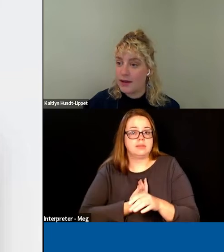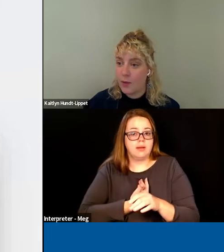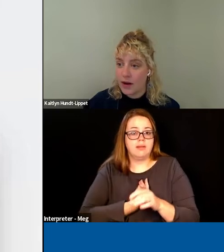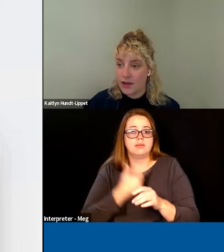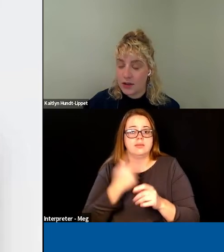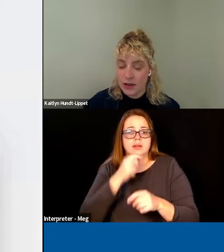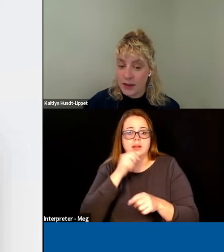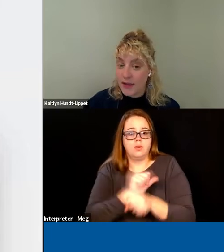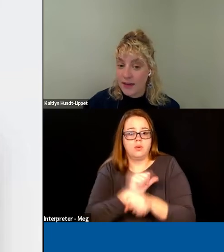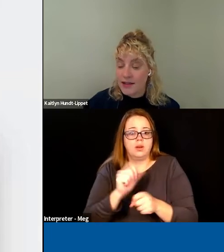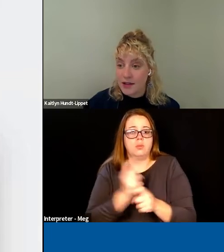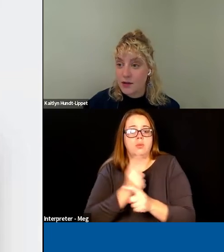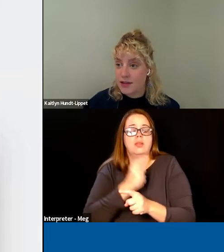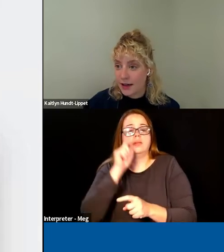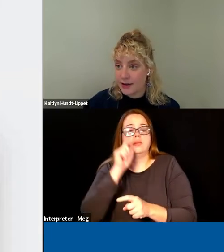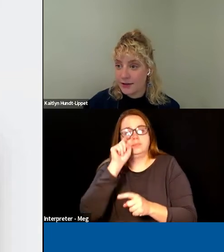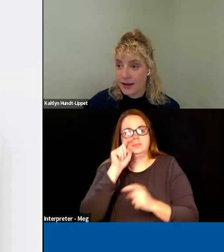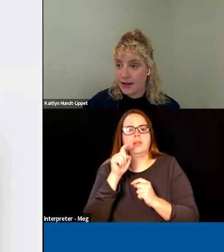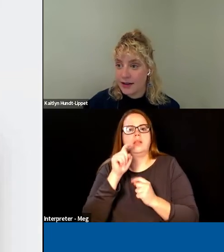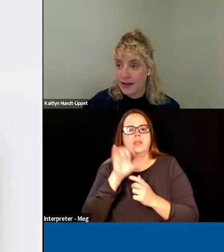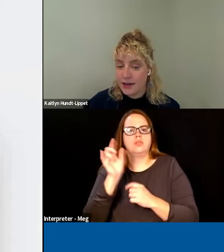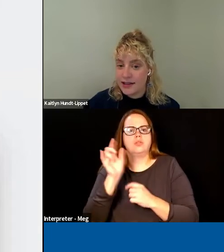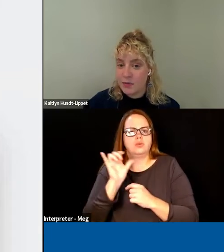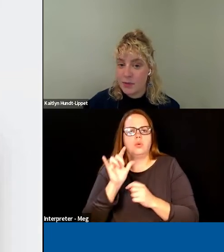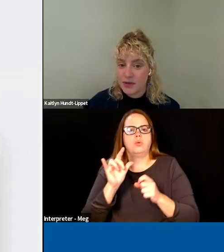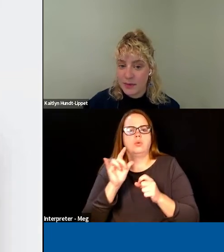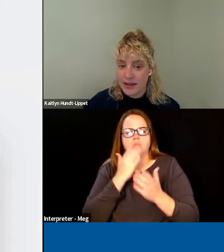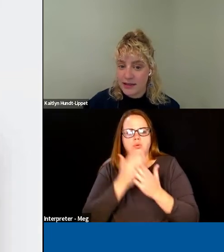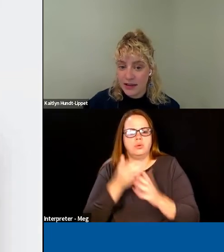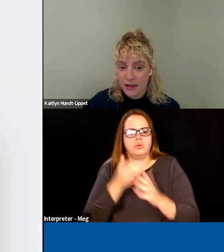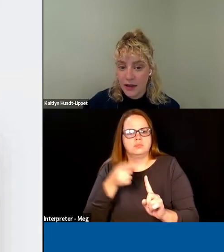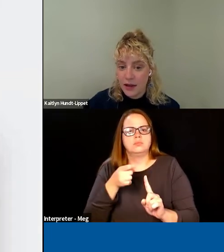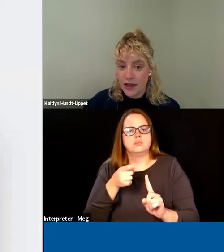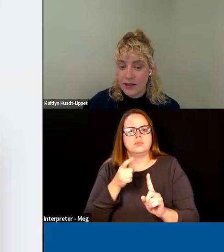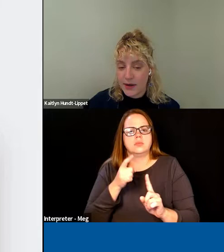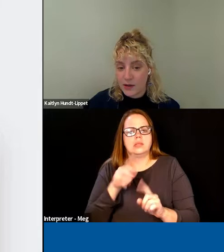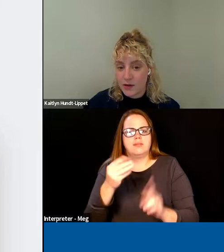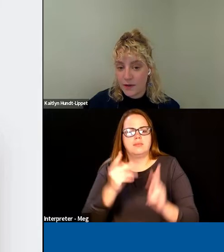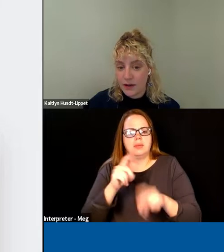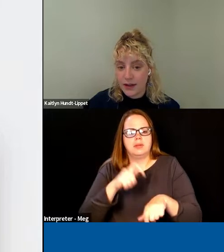the way that they want it to, and that's also entirely valid and you need to give people space to express those feelings